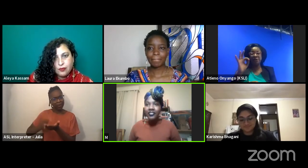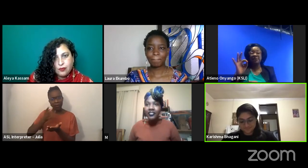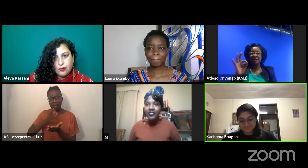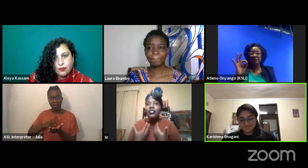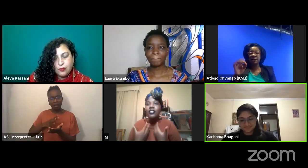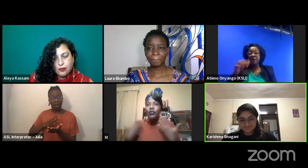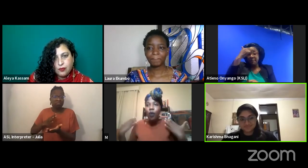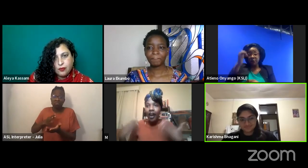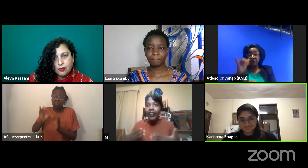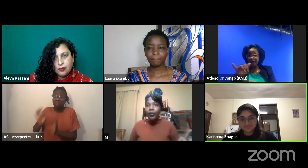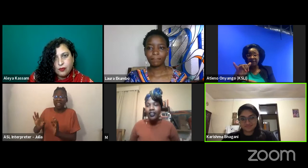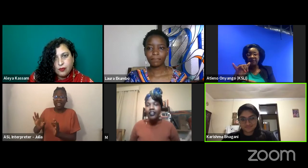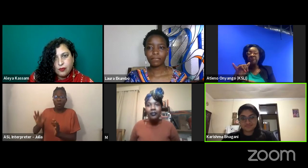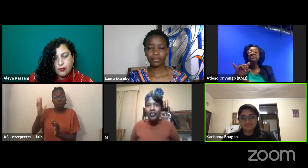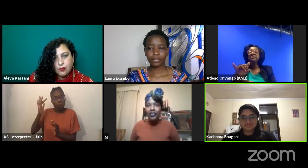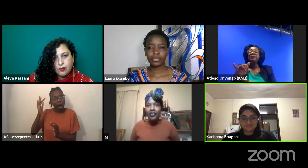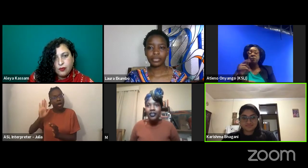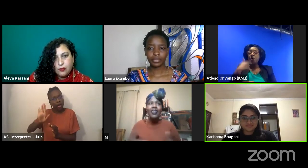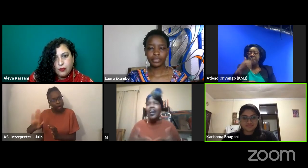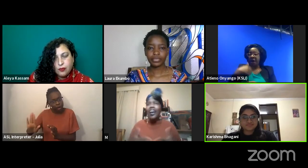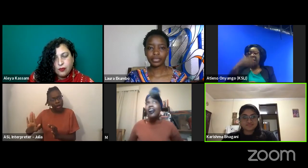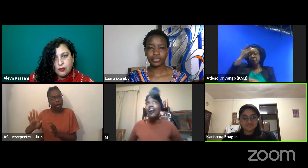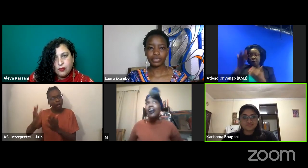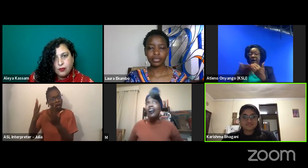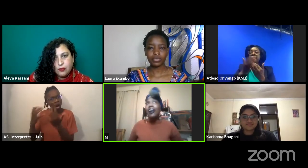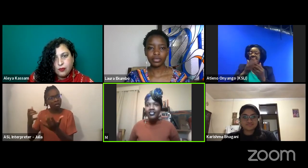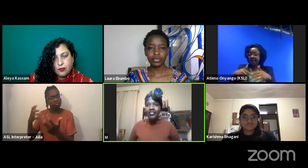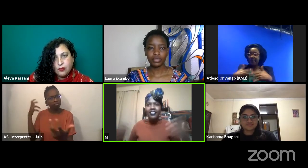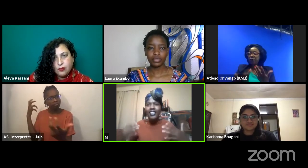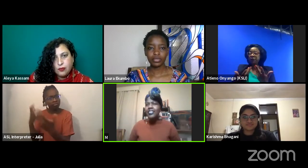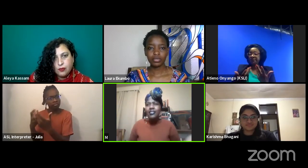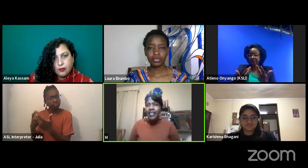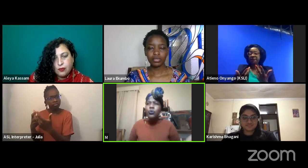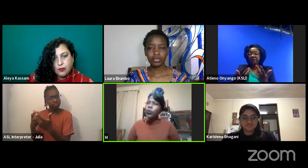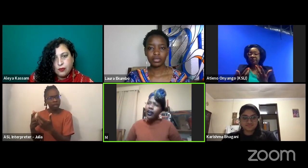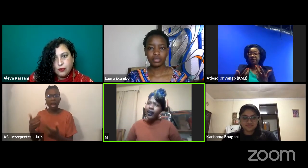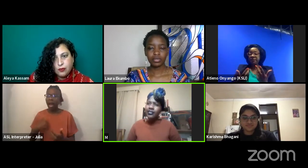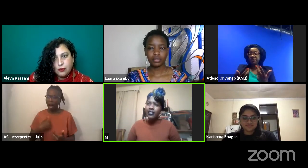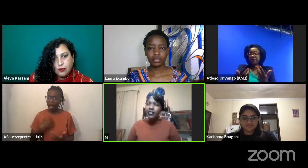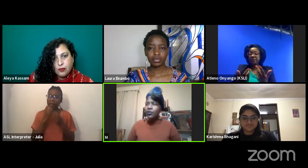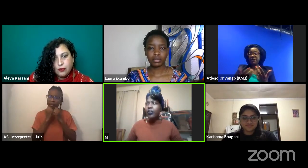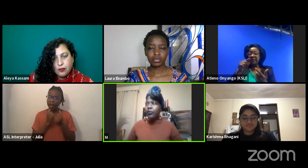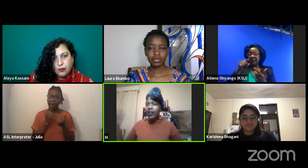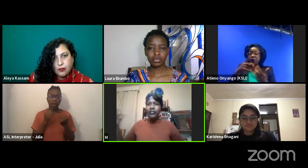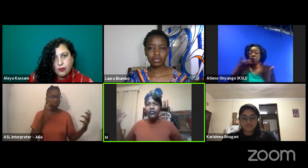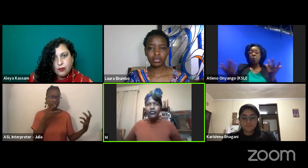Like, because of who I know I care about. I have that's where I sit so I don't have,